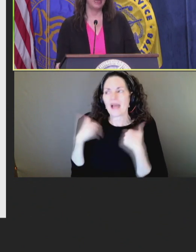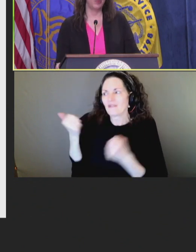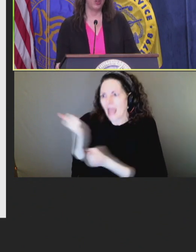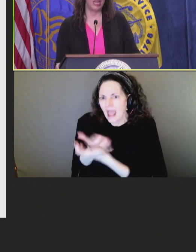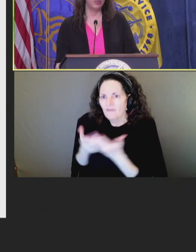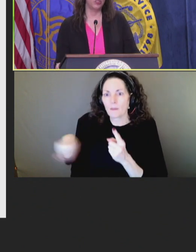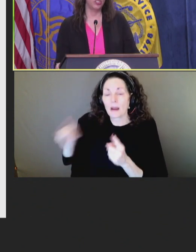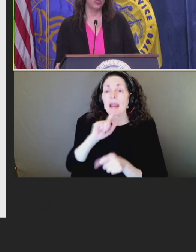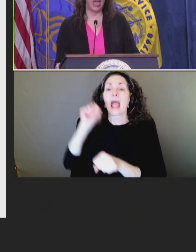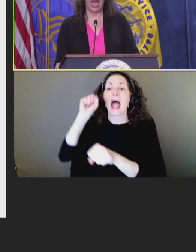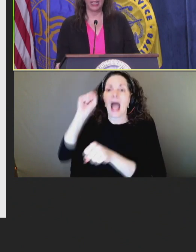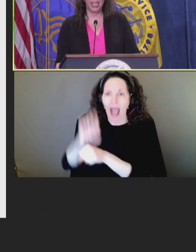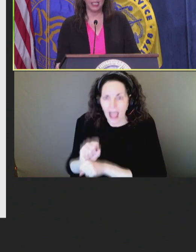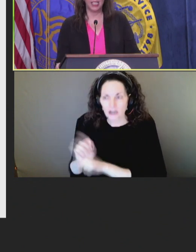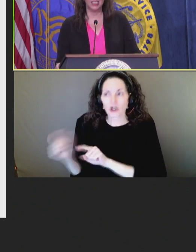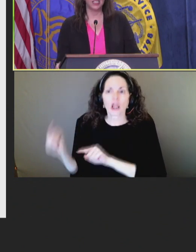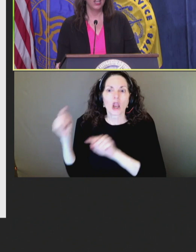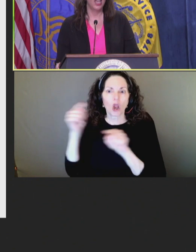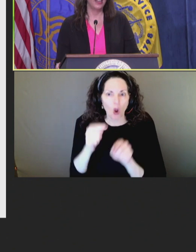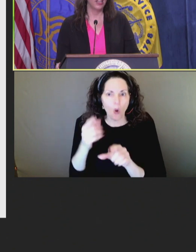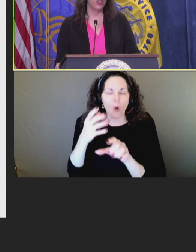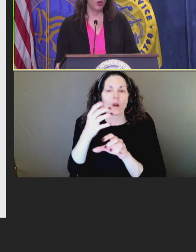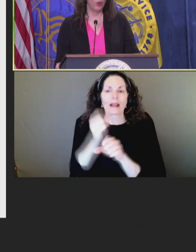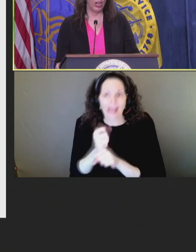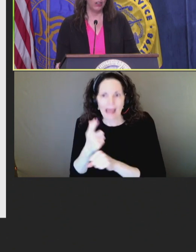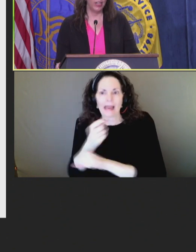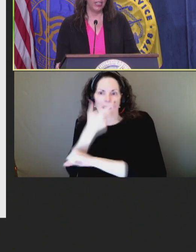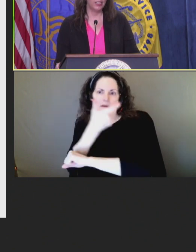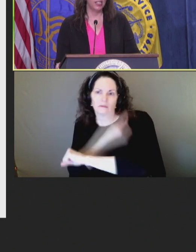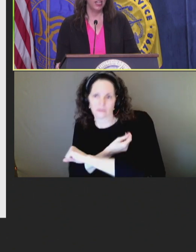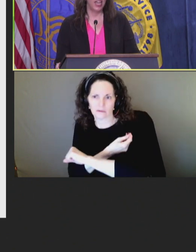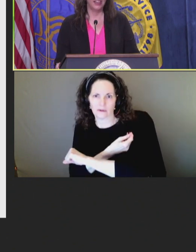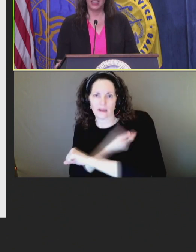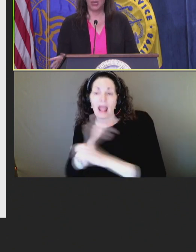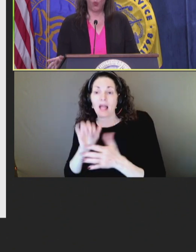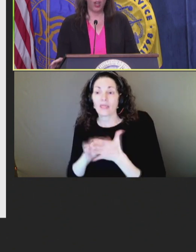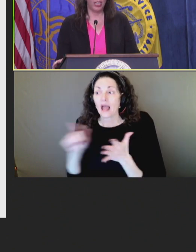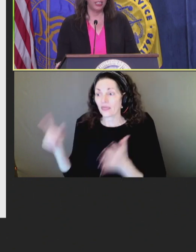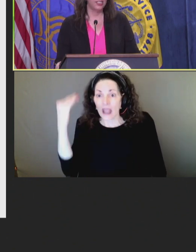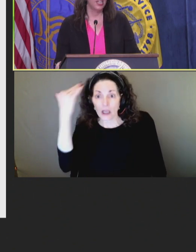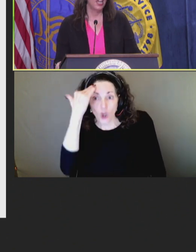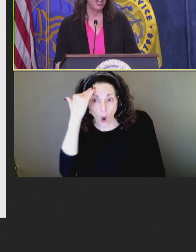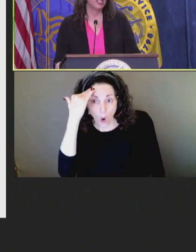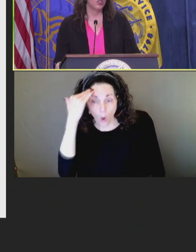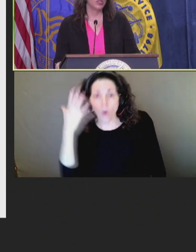are able to access it and that they're aware of it and that they want it. And so, some of